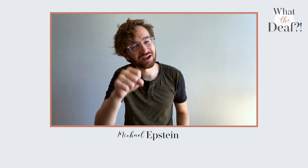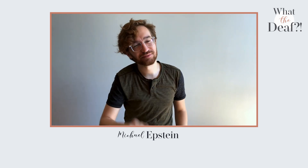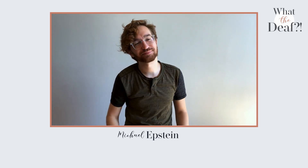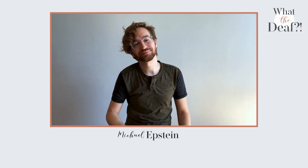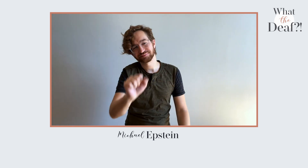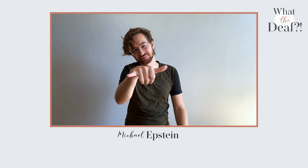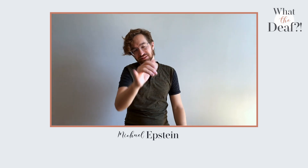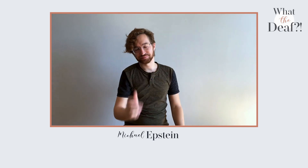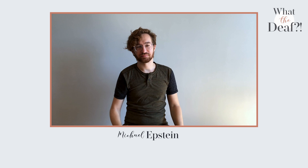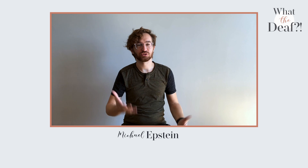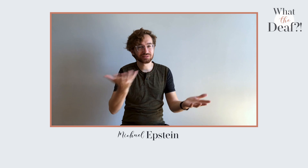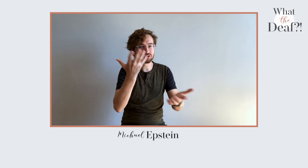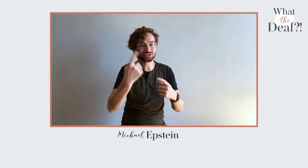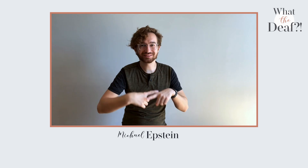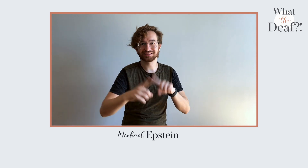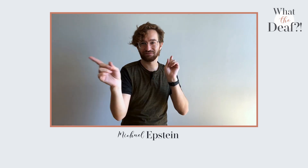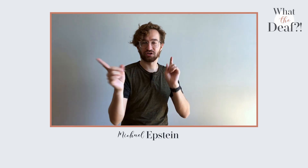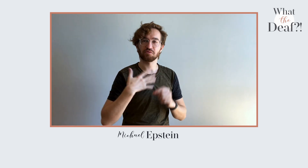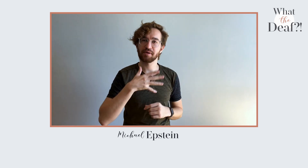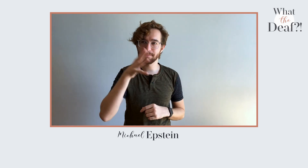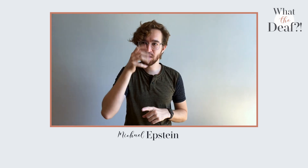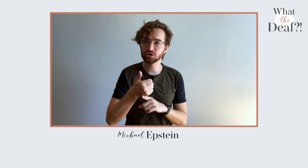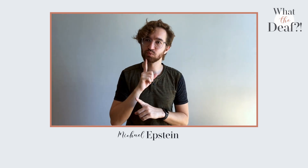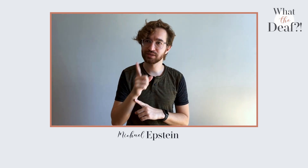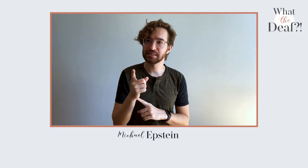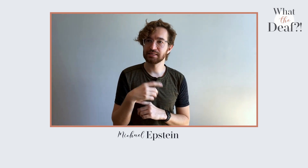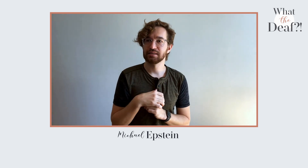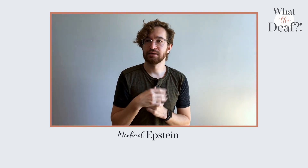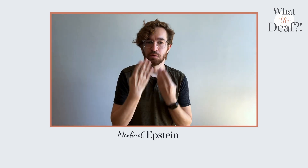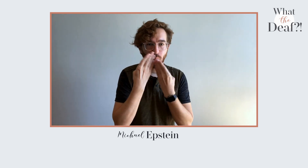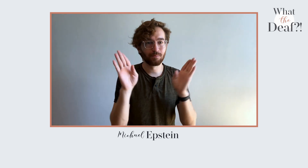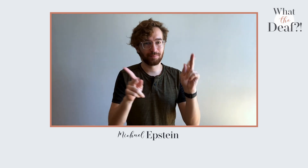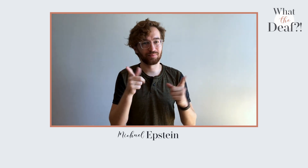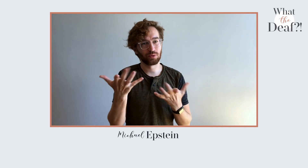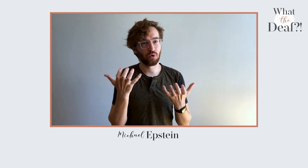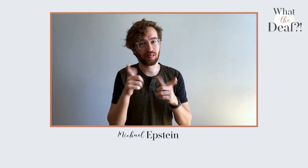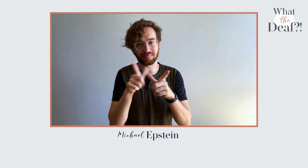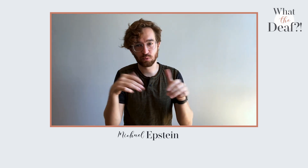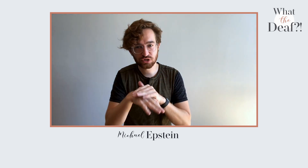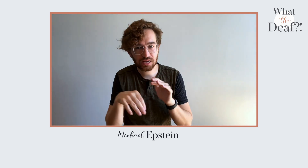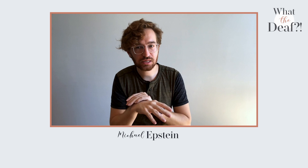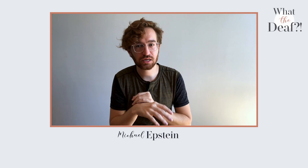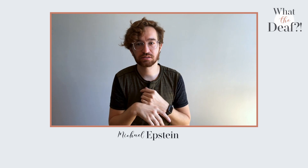and how they choose to be. So for me, it was different. My parents were very open people. They wanted language access for me,